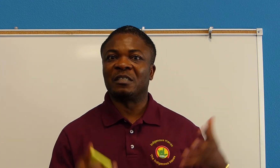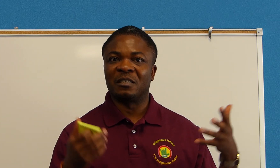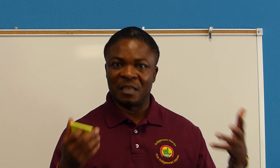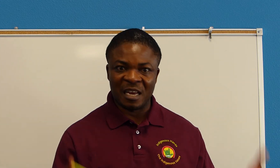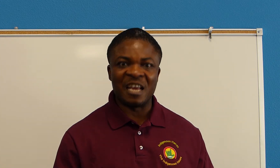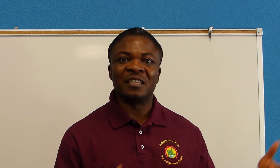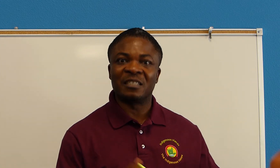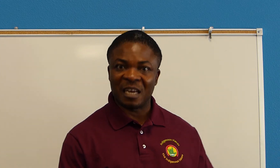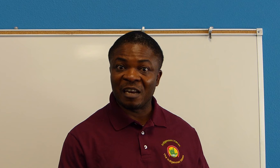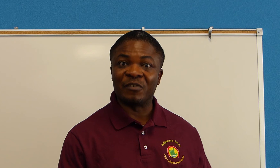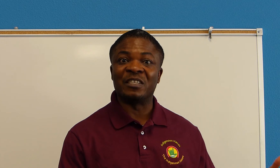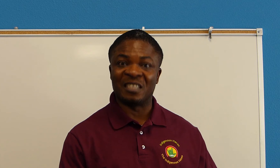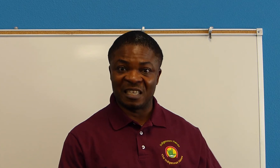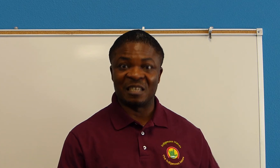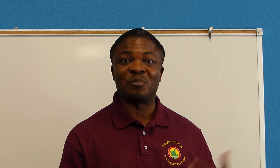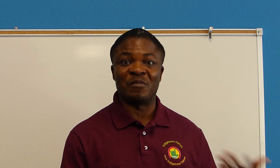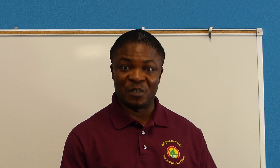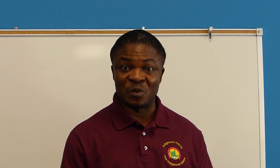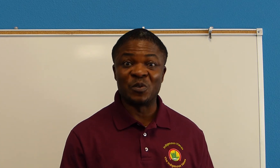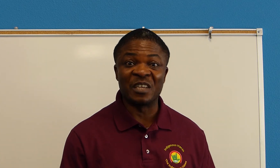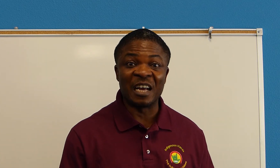Ghanaian Signed Language is an example of the School Signs